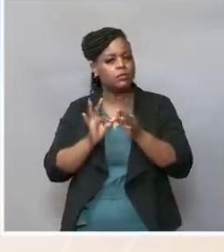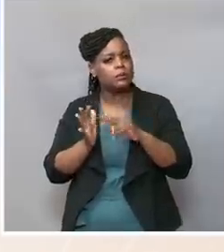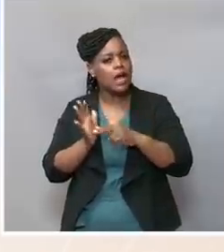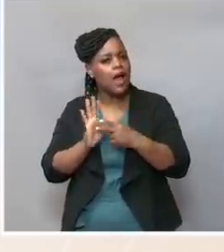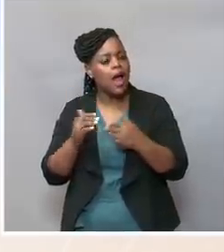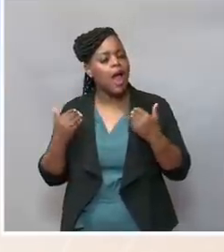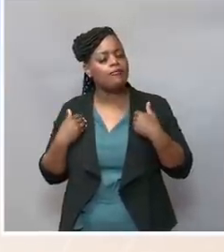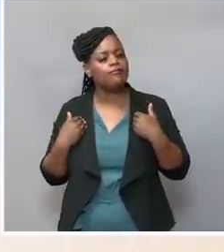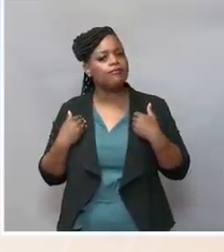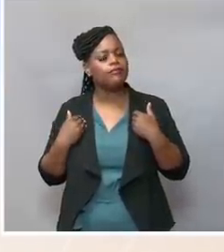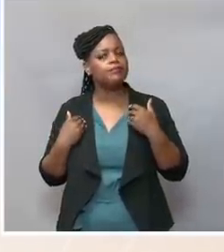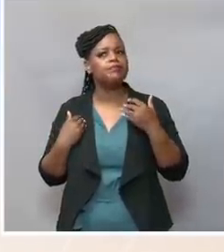We Shall Overcome.